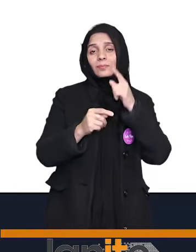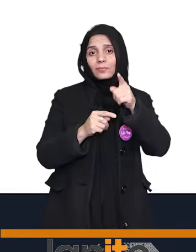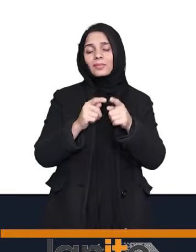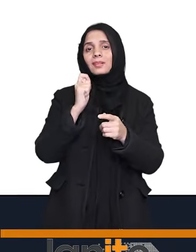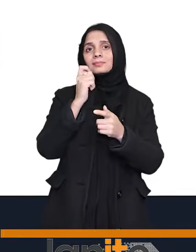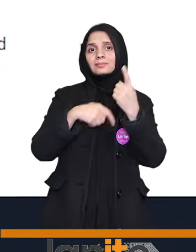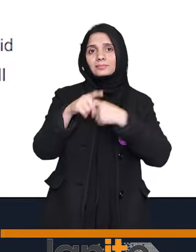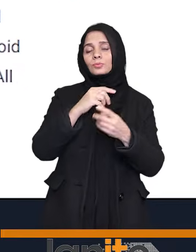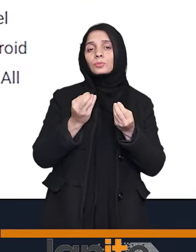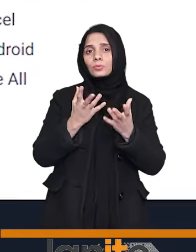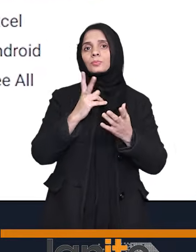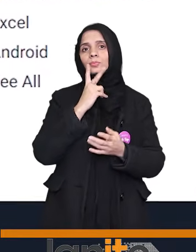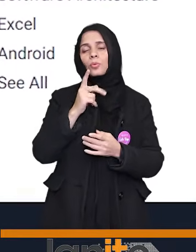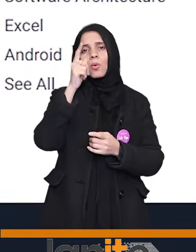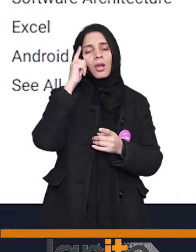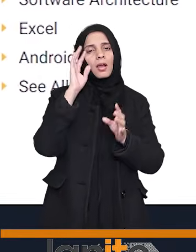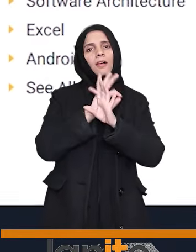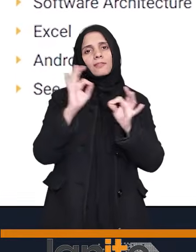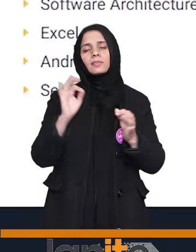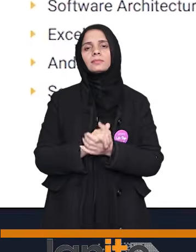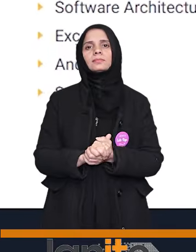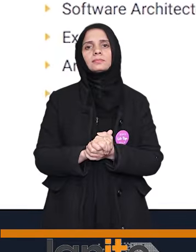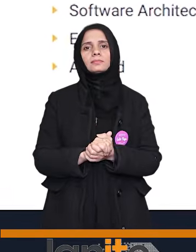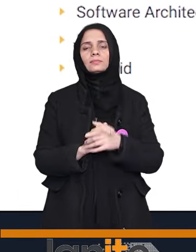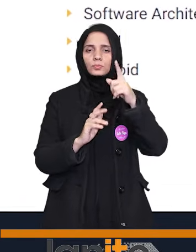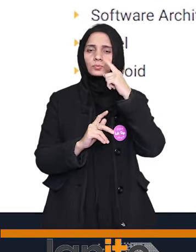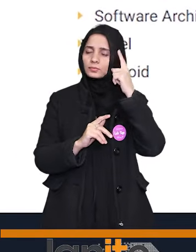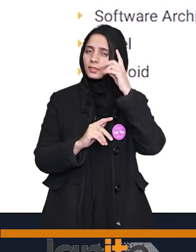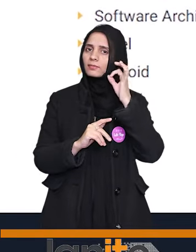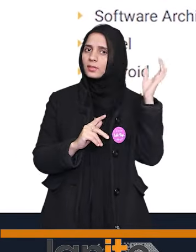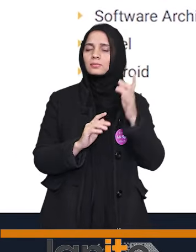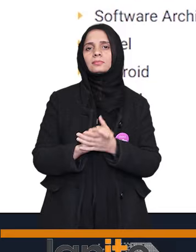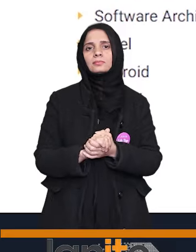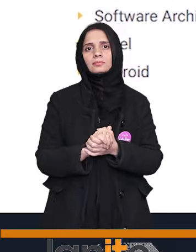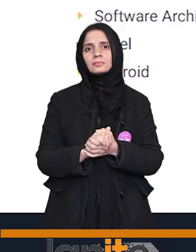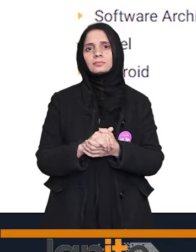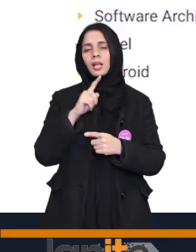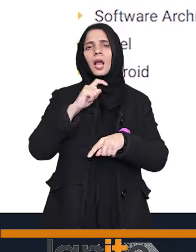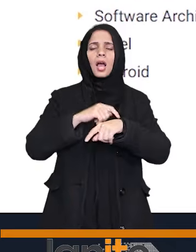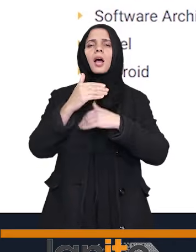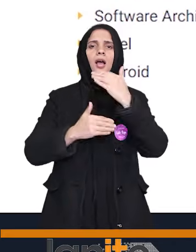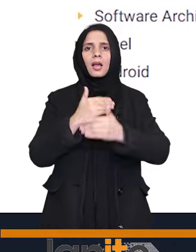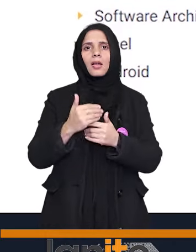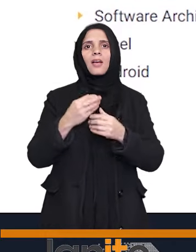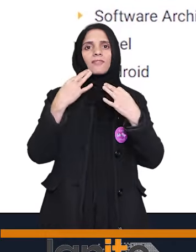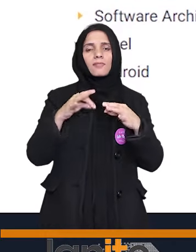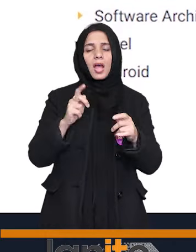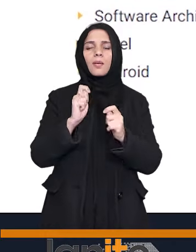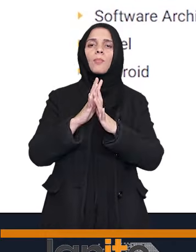I will give a little overview so that you guys can know that, in which categories of freelancer, work is done the most?